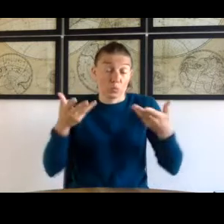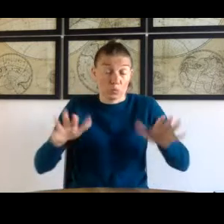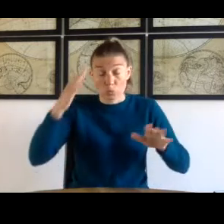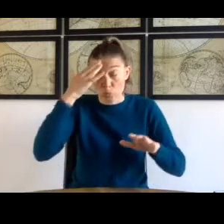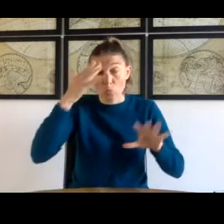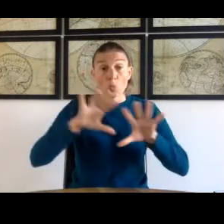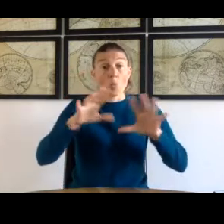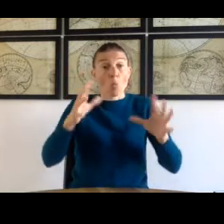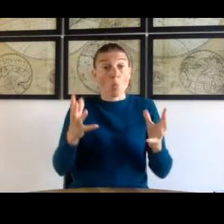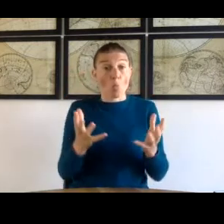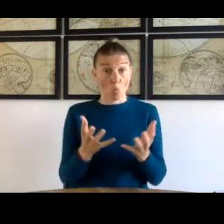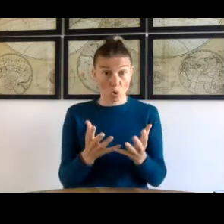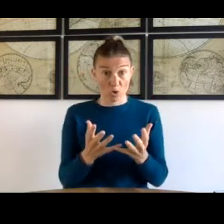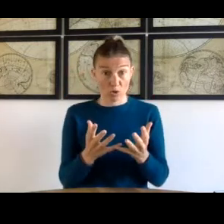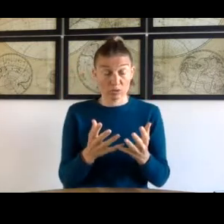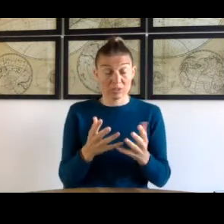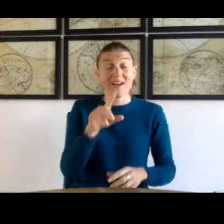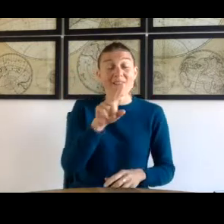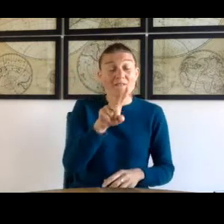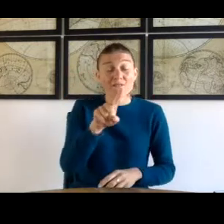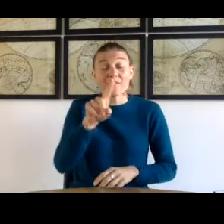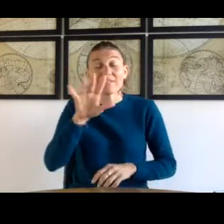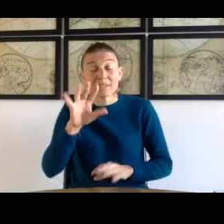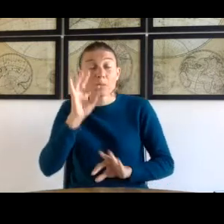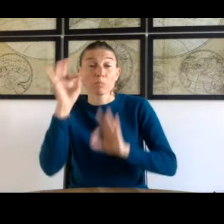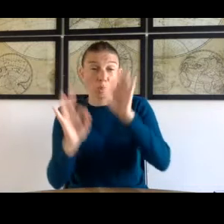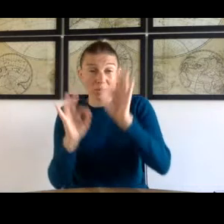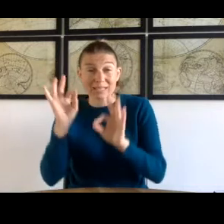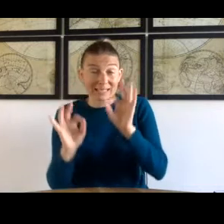to have disability and in humanitarian contexts,